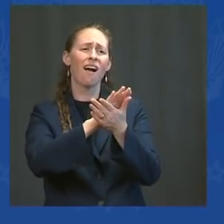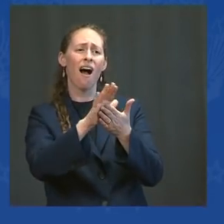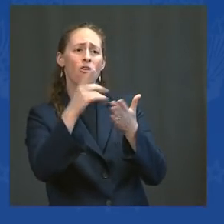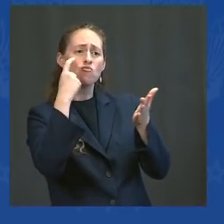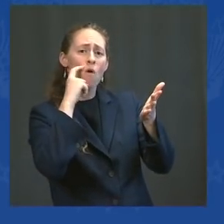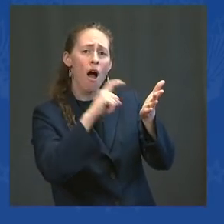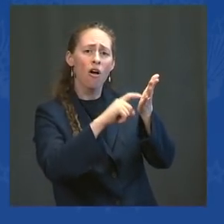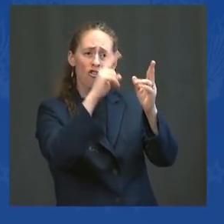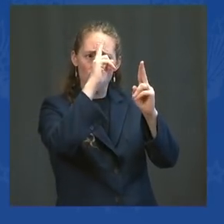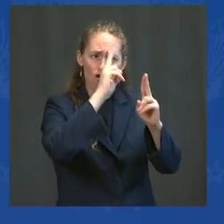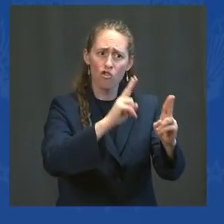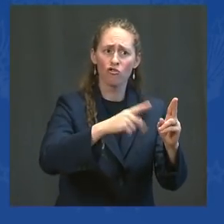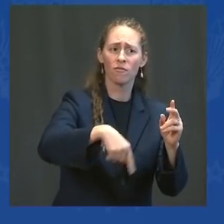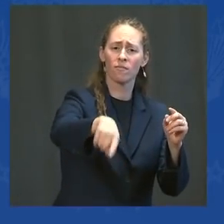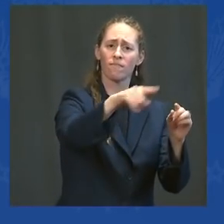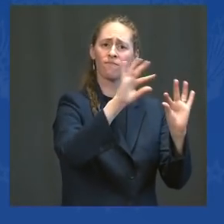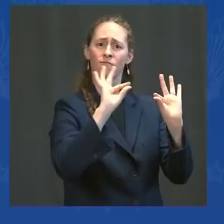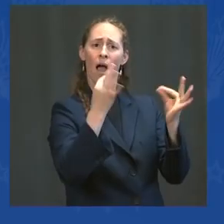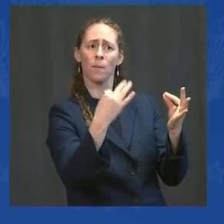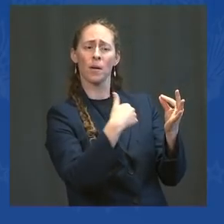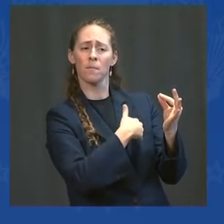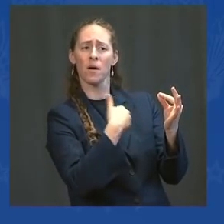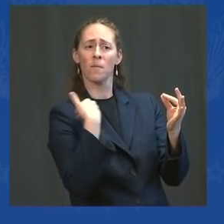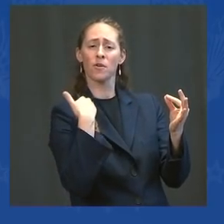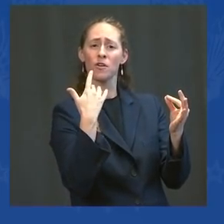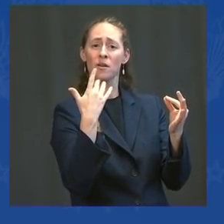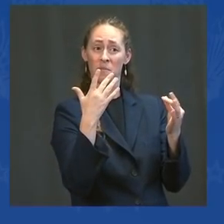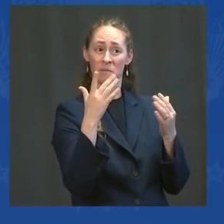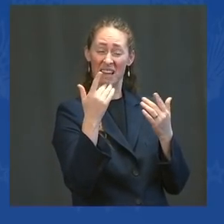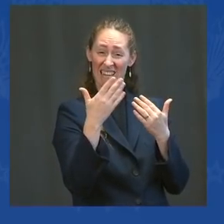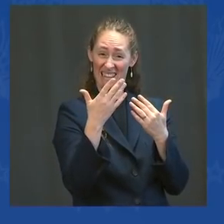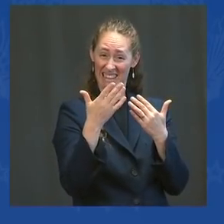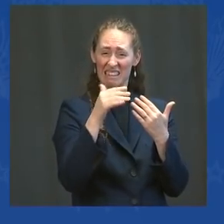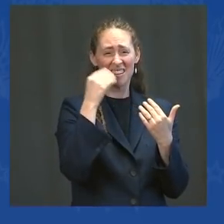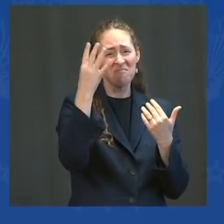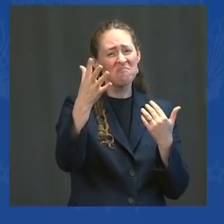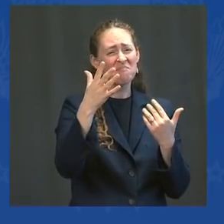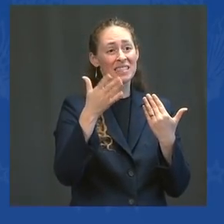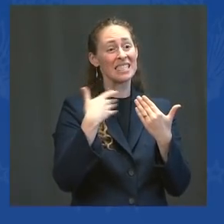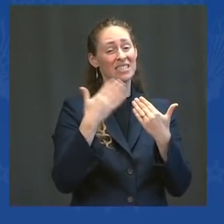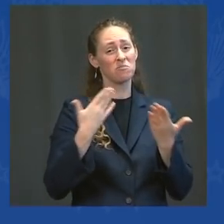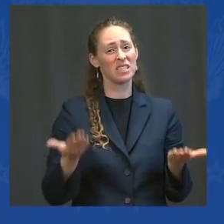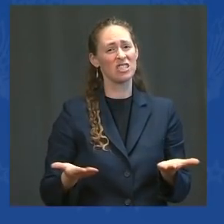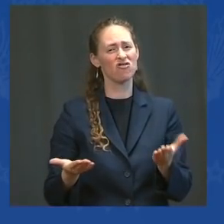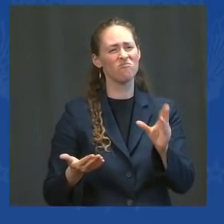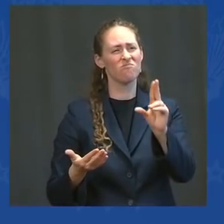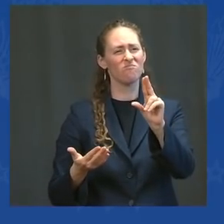but it's tough to be here because it brings back everything like it happened 10 minutes ago.